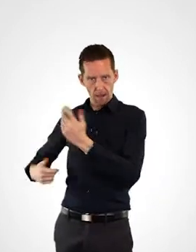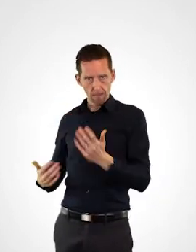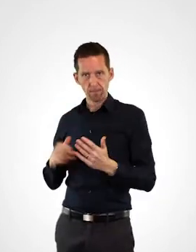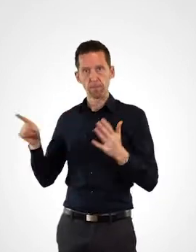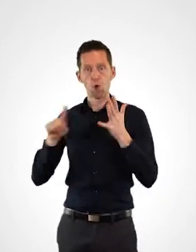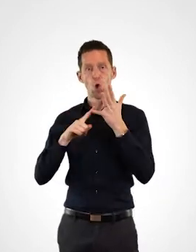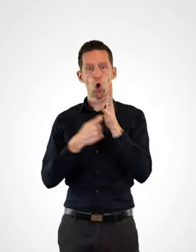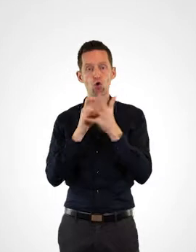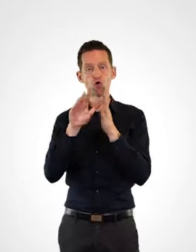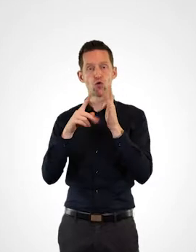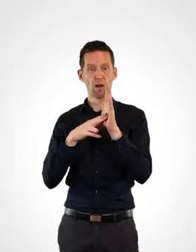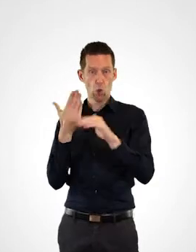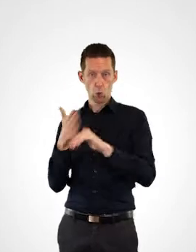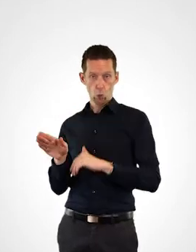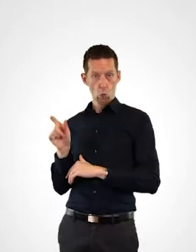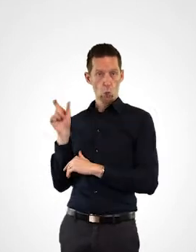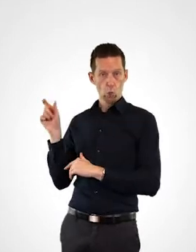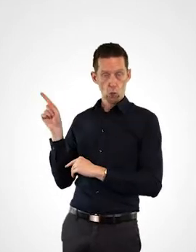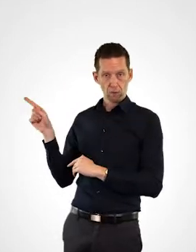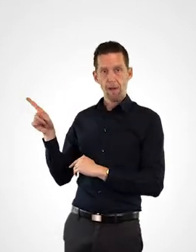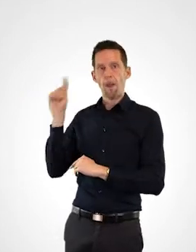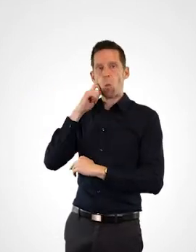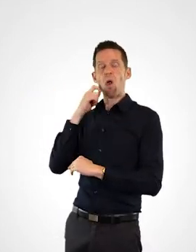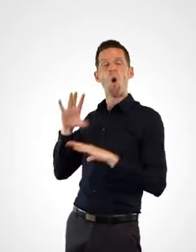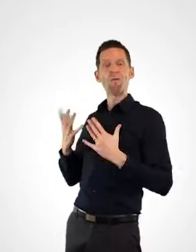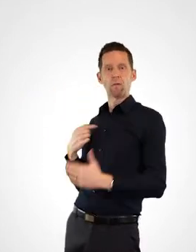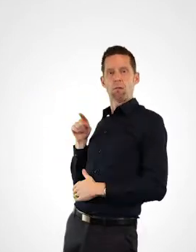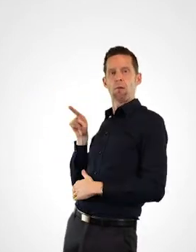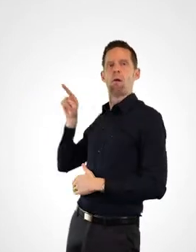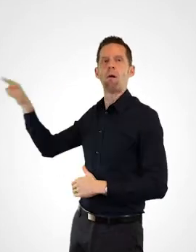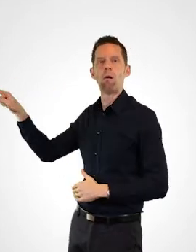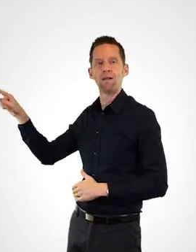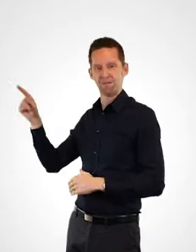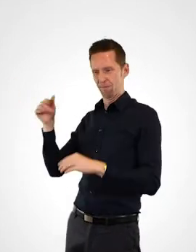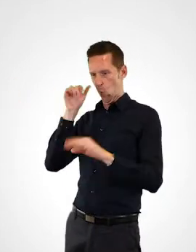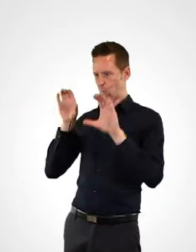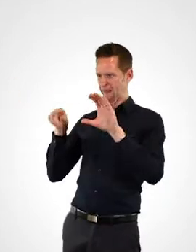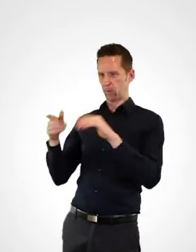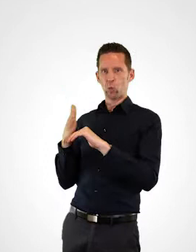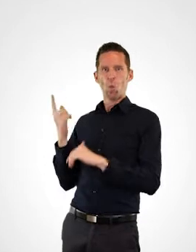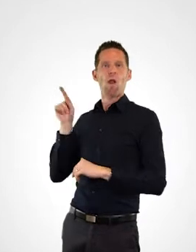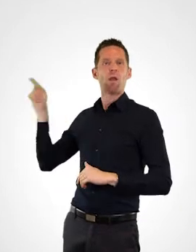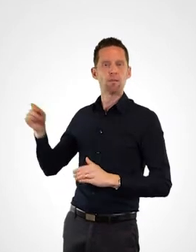and so "urchin" is a new word, they're going to point to the picture of the urchin because it's new.